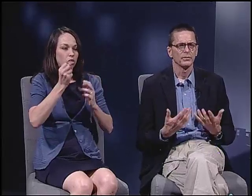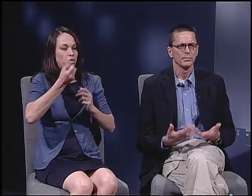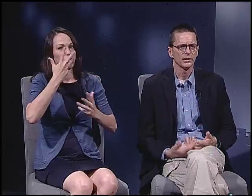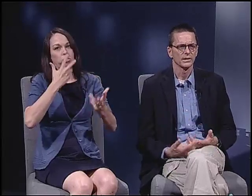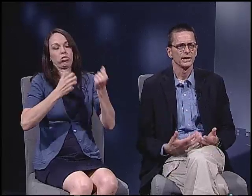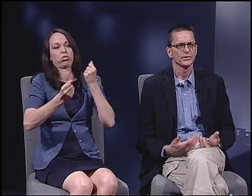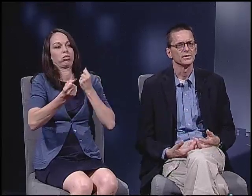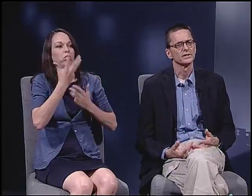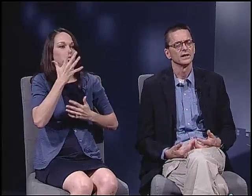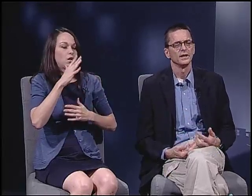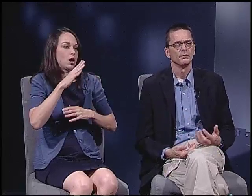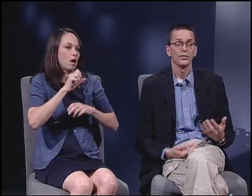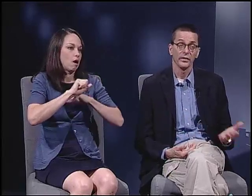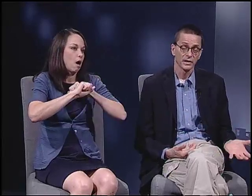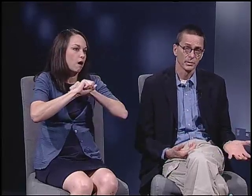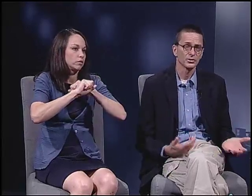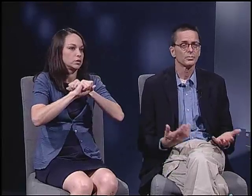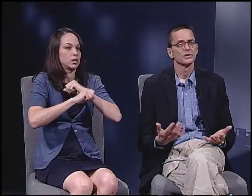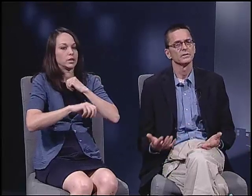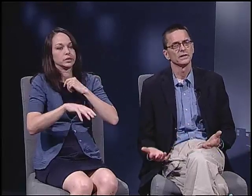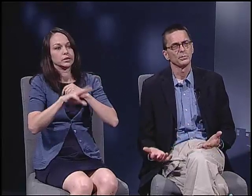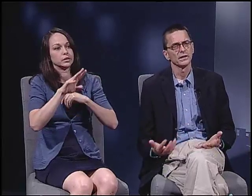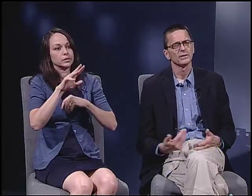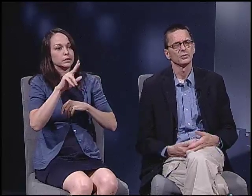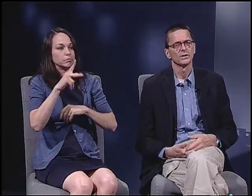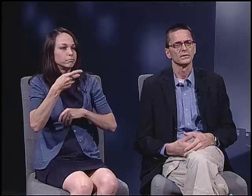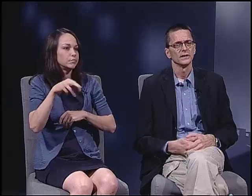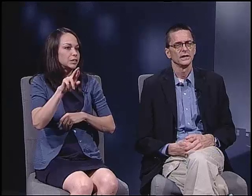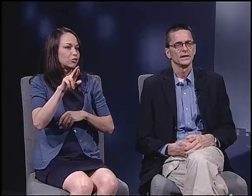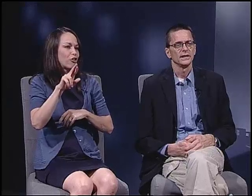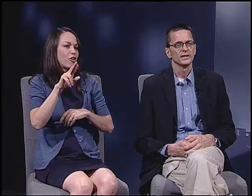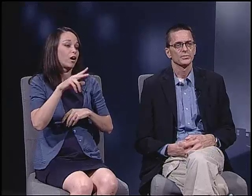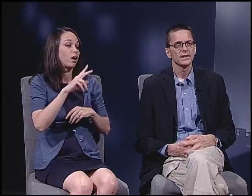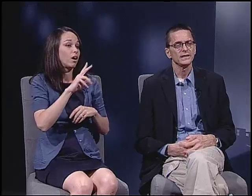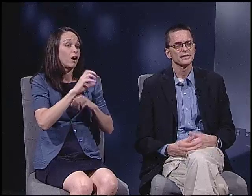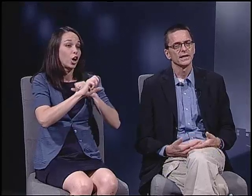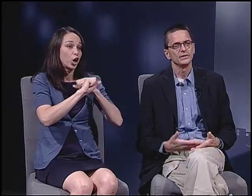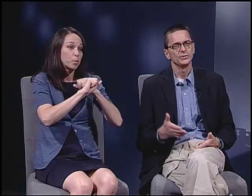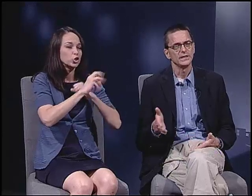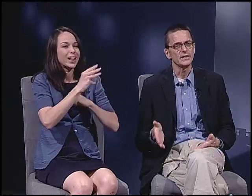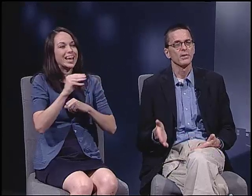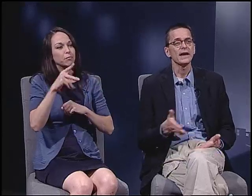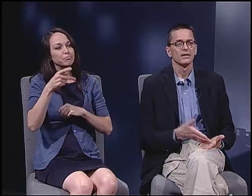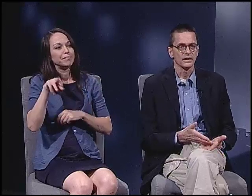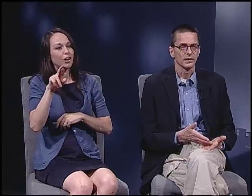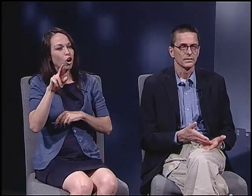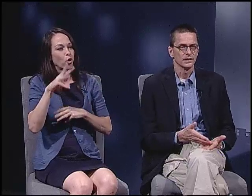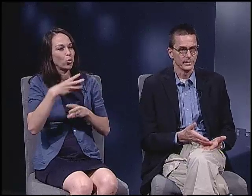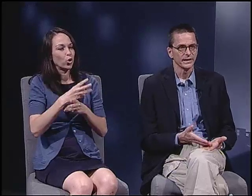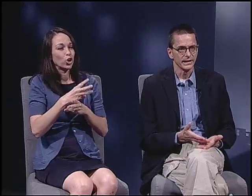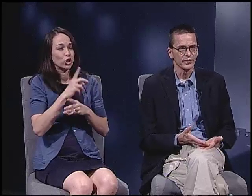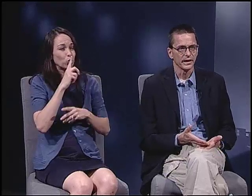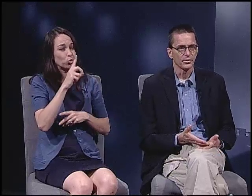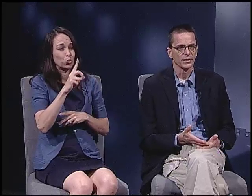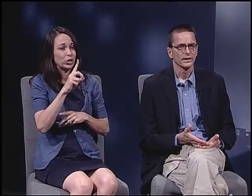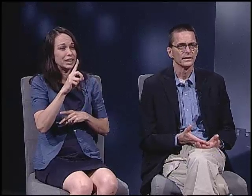public relations both in the commercial world and the political world is really designed to derail our ability to think critically.